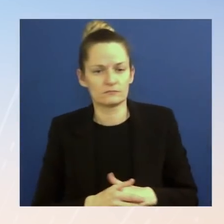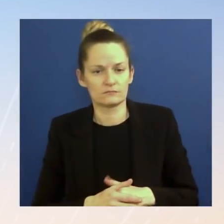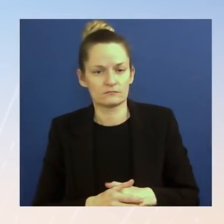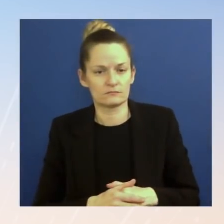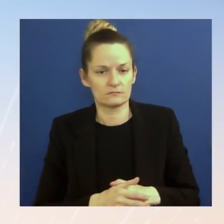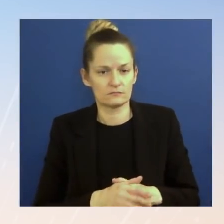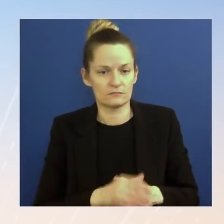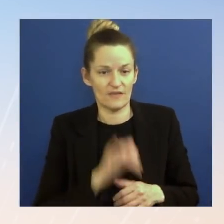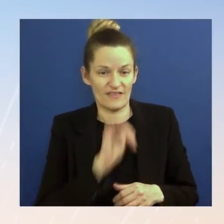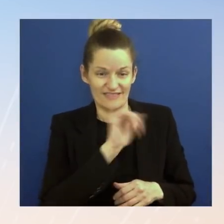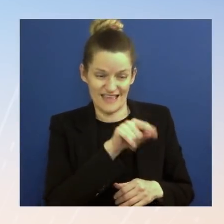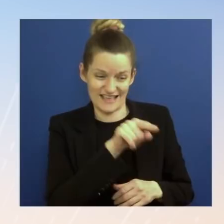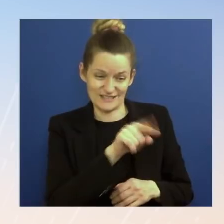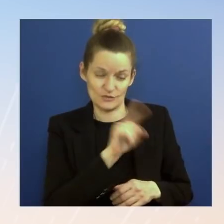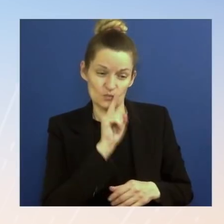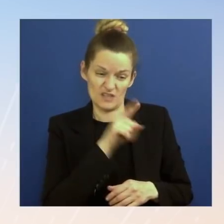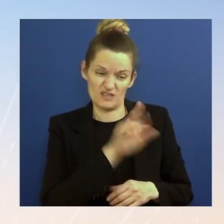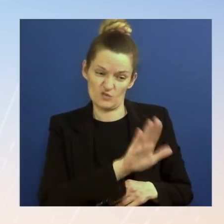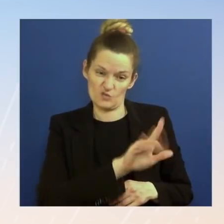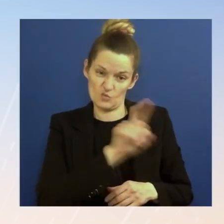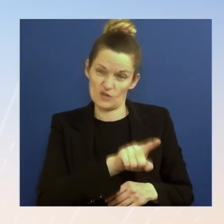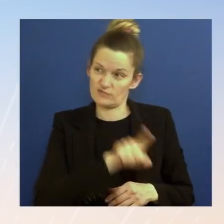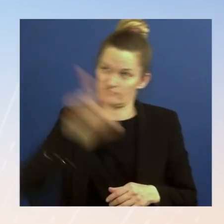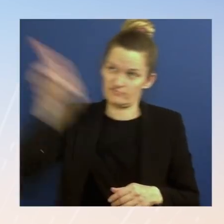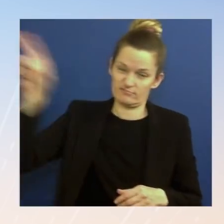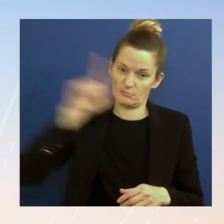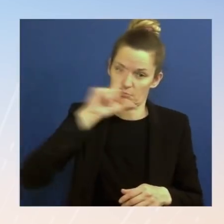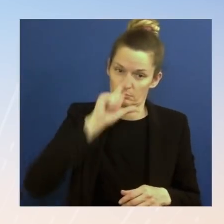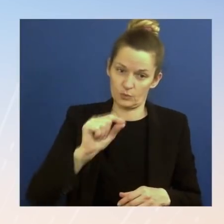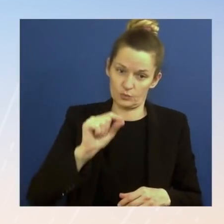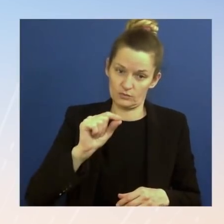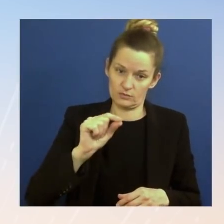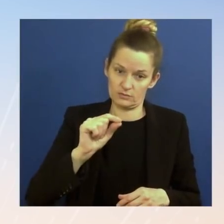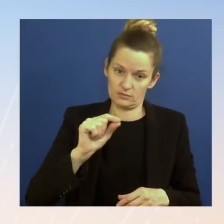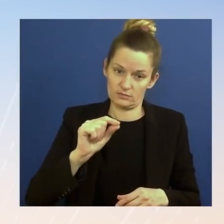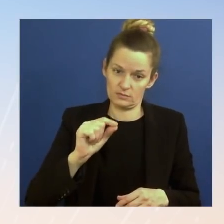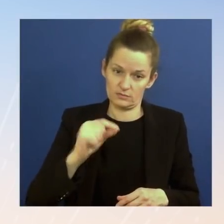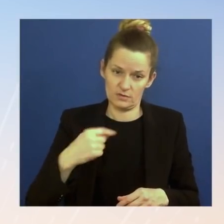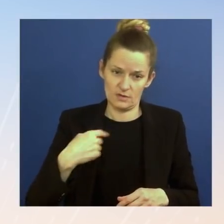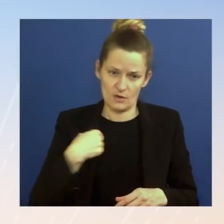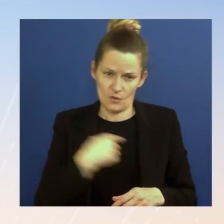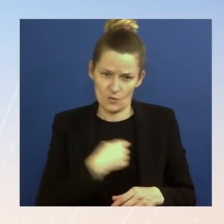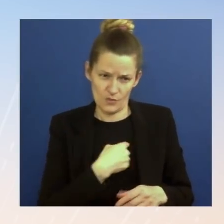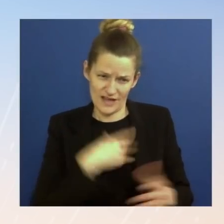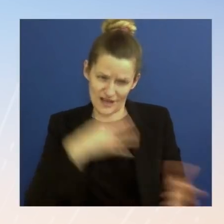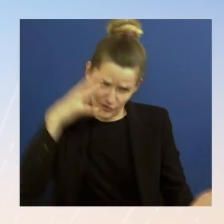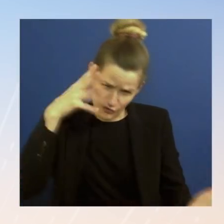We have provided military assistance, humanitarian assistance to the Ukrainians, enabling them to fight back for far longer